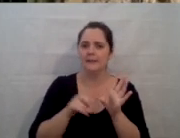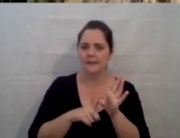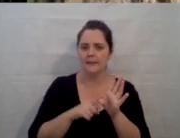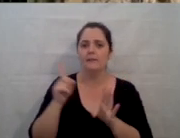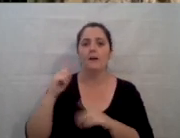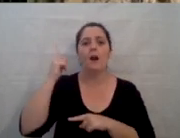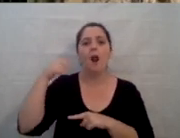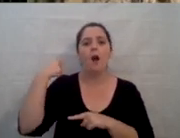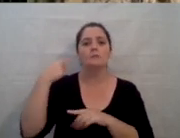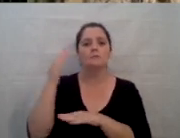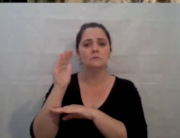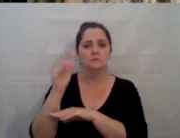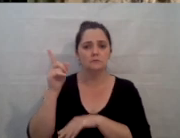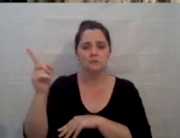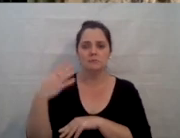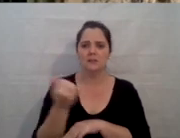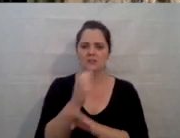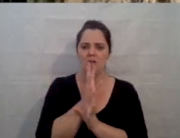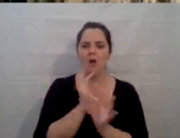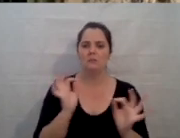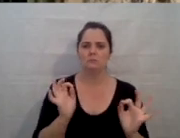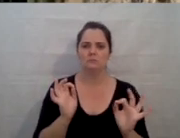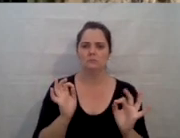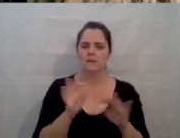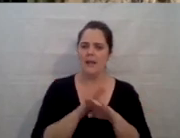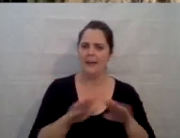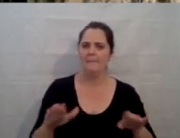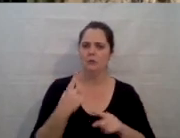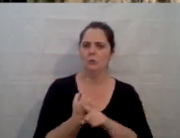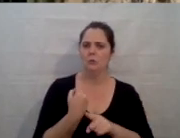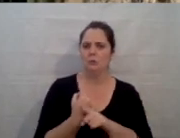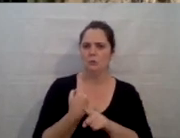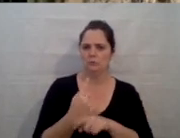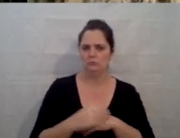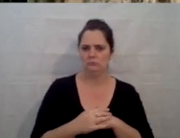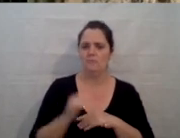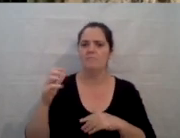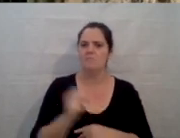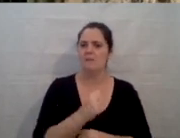in the room, you had to have at least five metres of space between the model and the closest student.